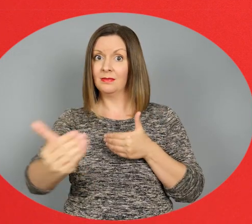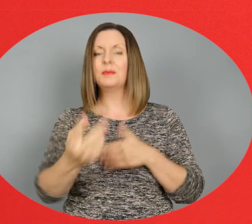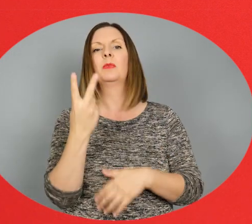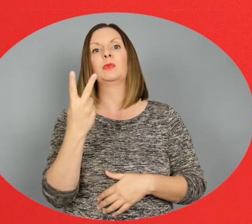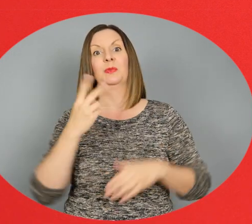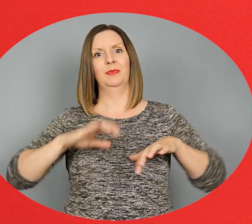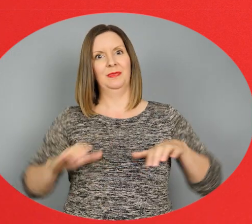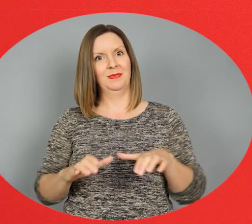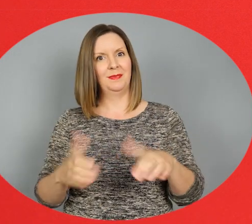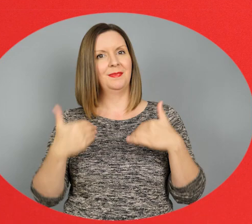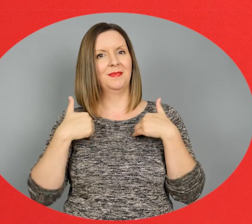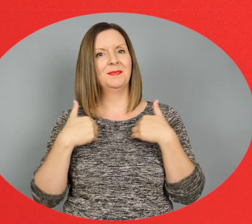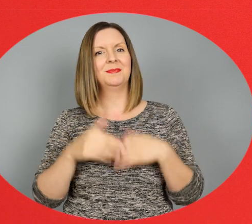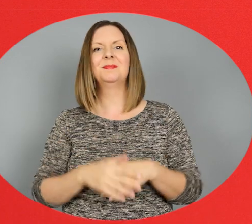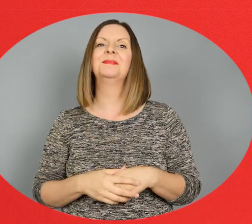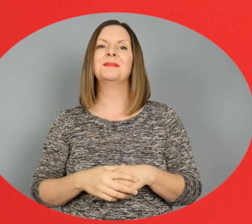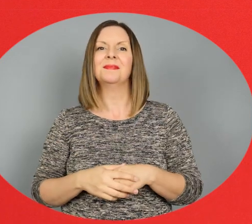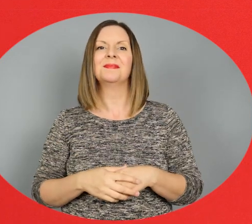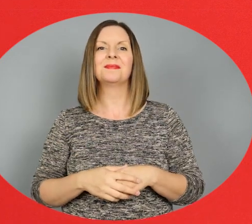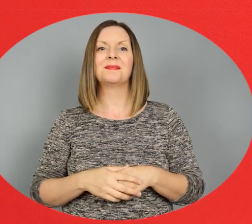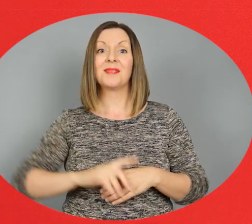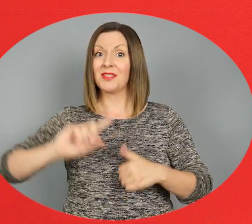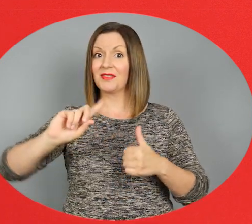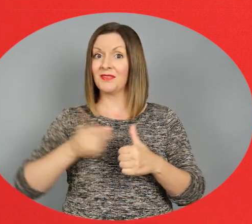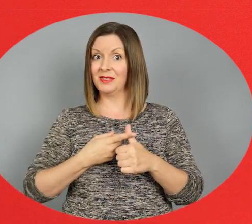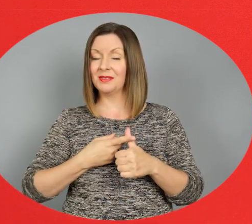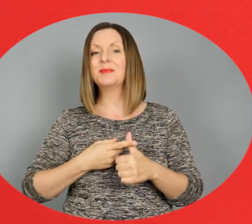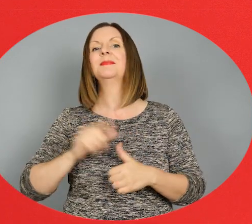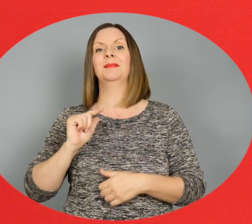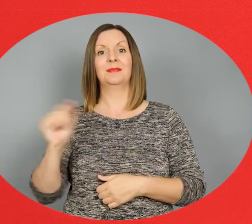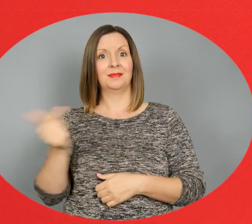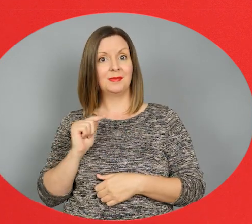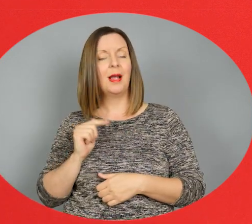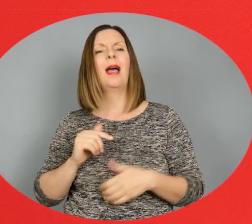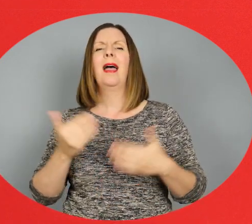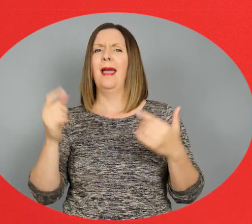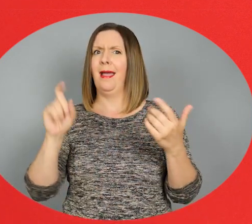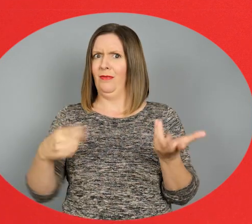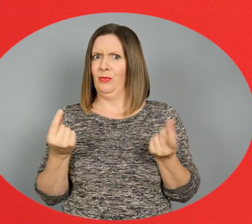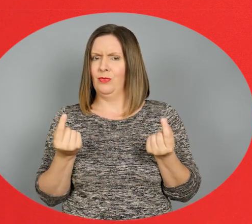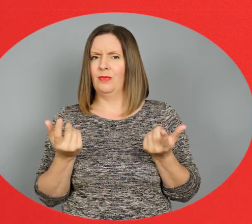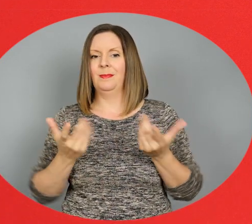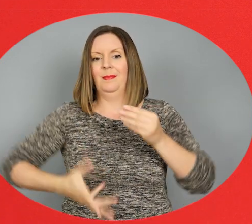up of only one step, while these later turns are made up of two. And starting here with